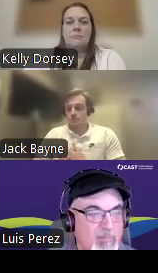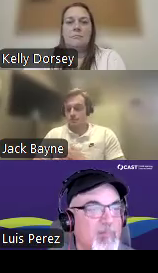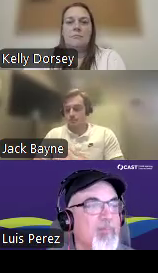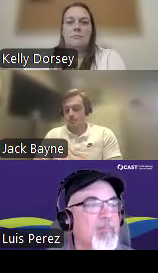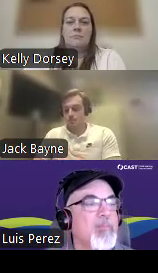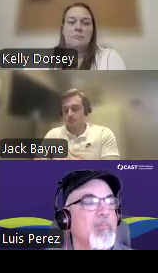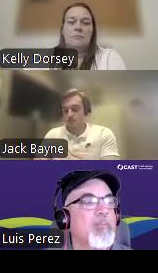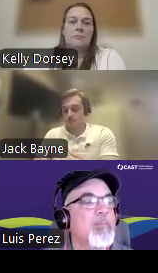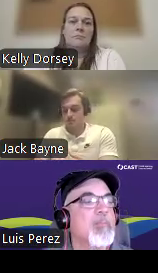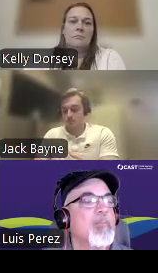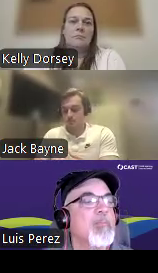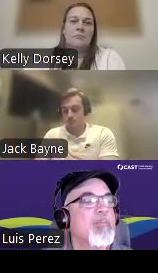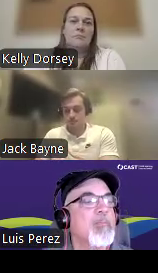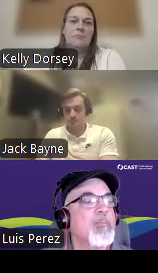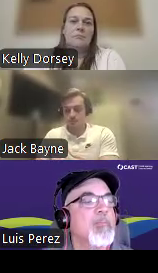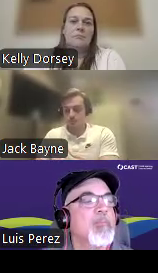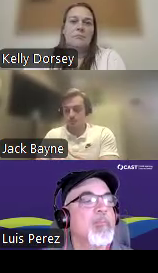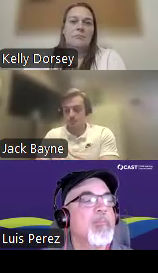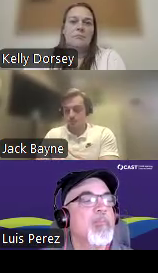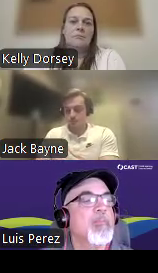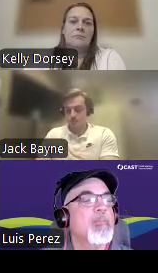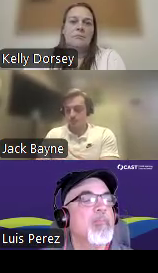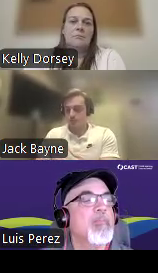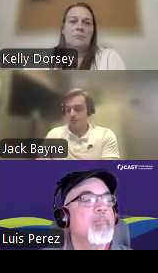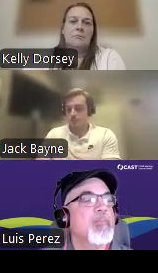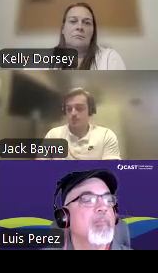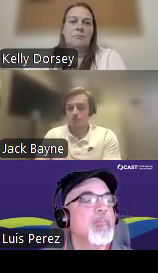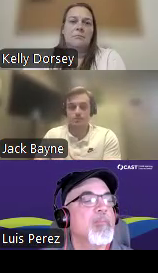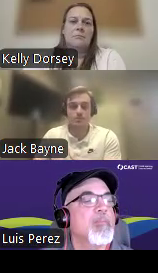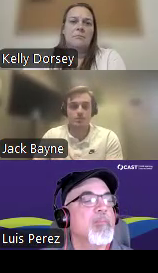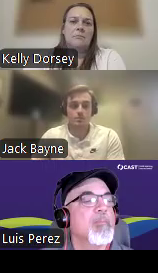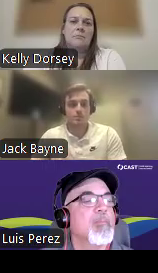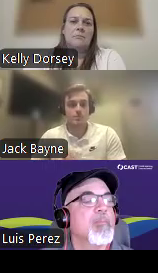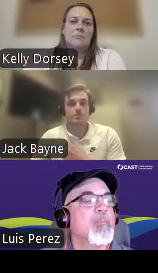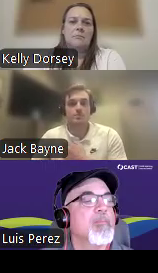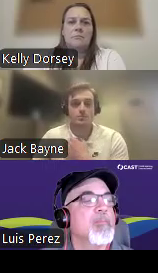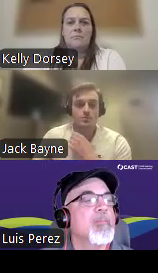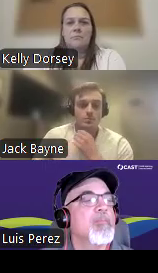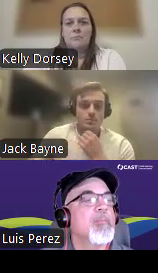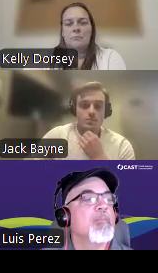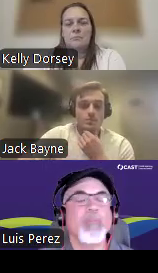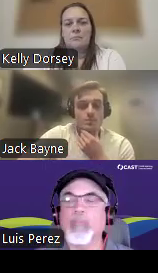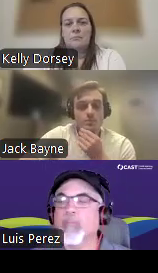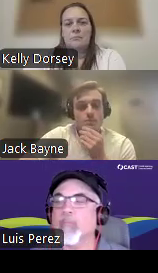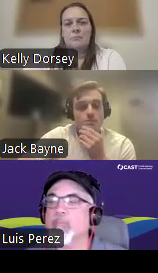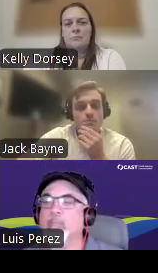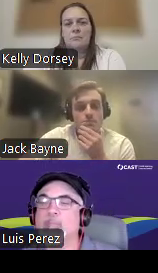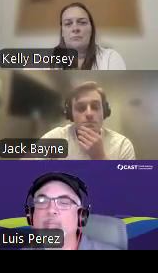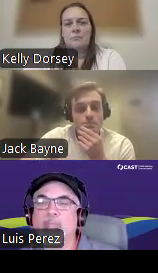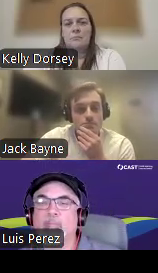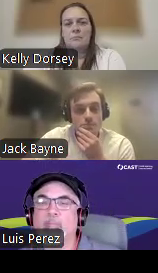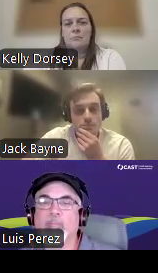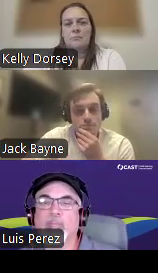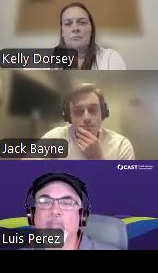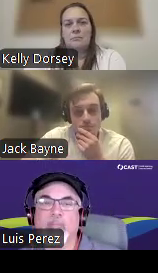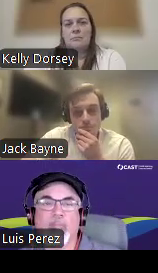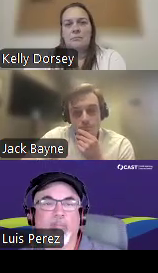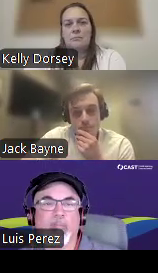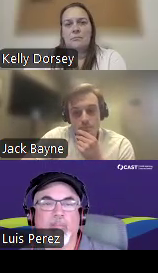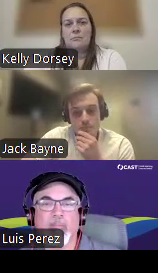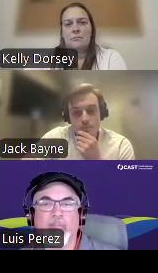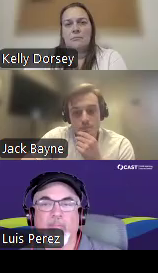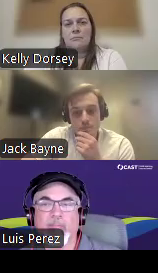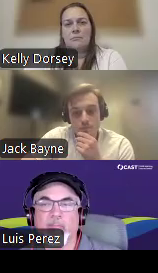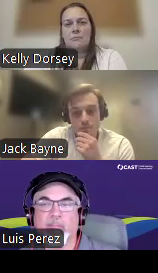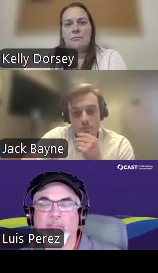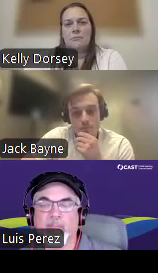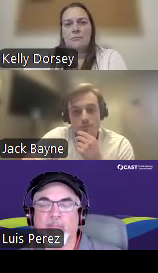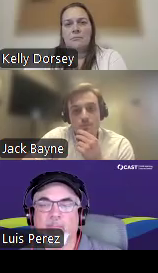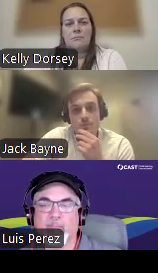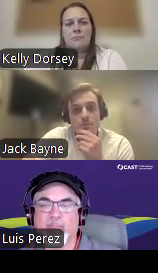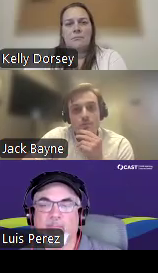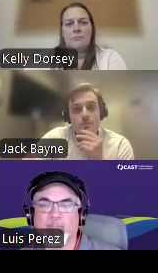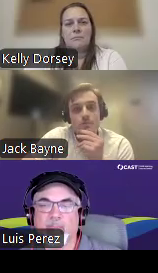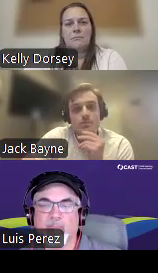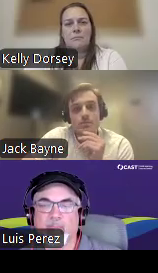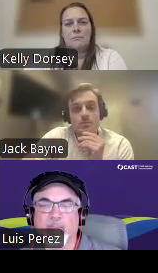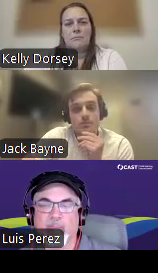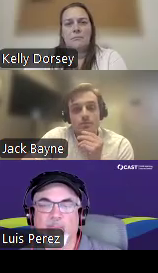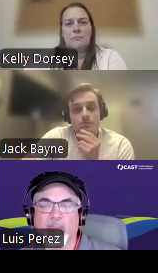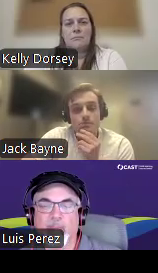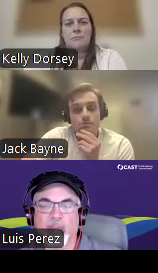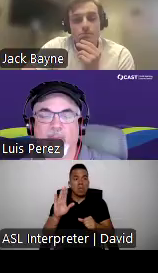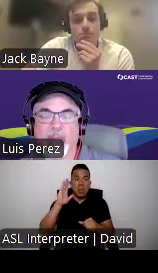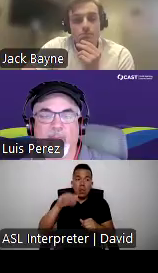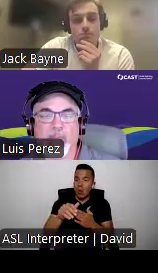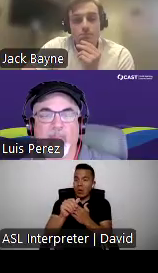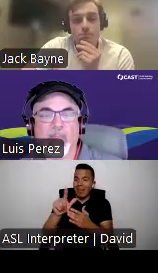the next slide. In case you didn't know, the LEAD Center offers technical assistance. So, if you are